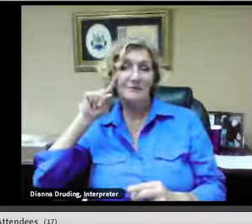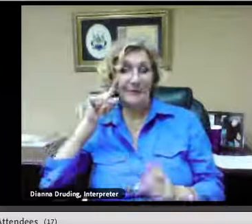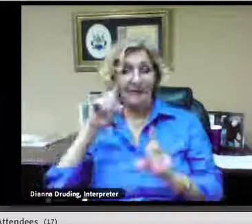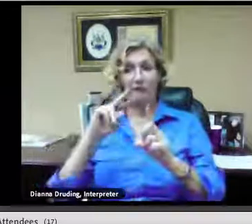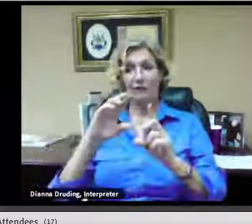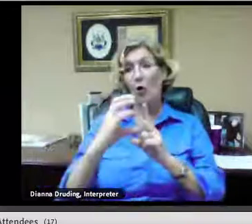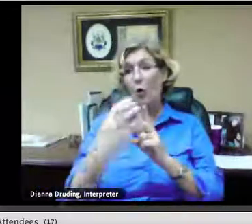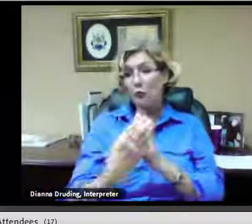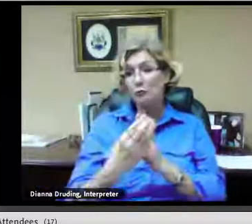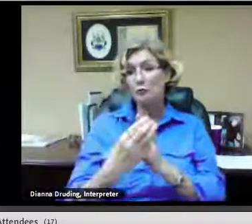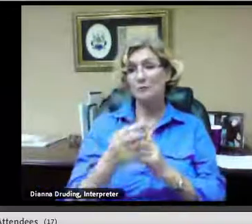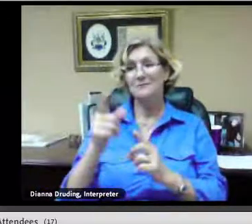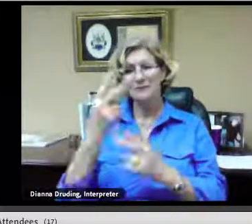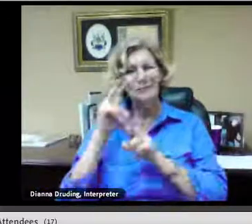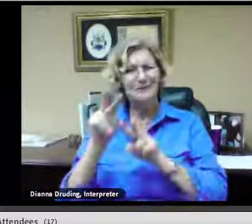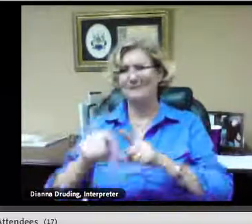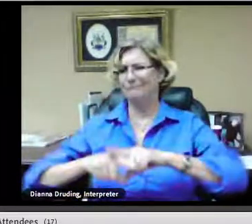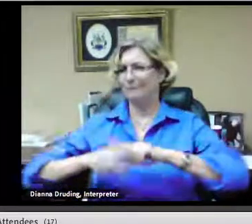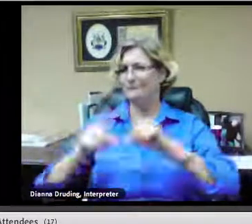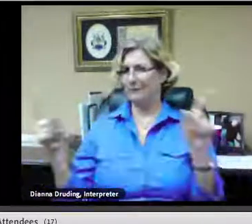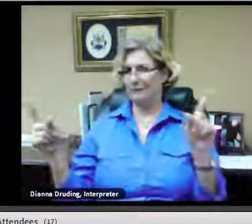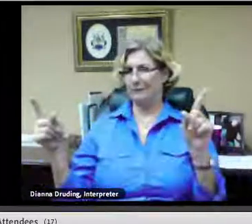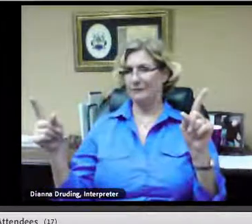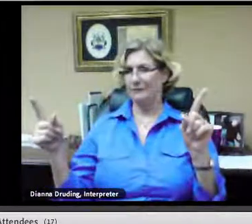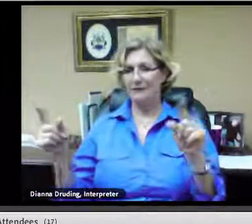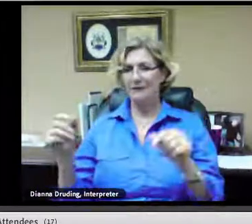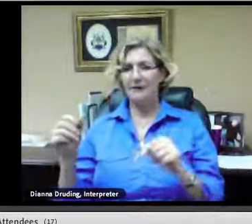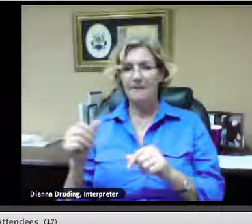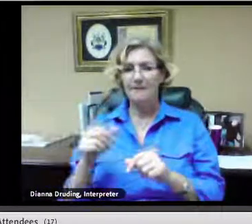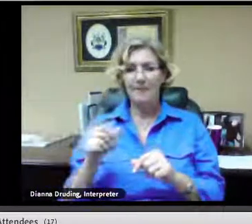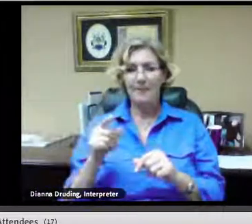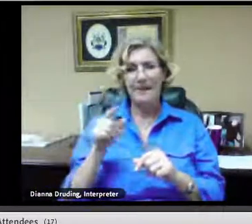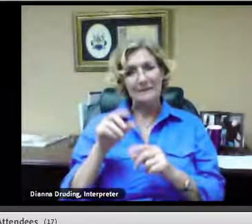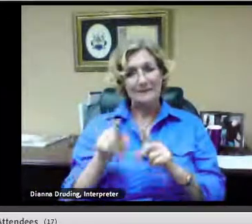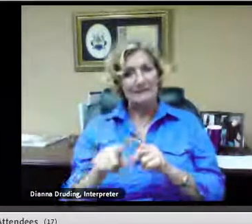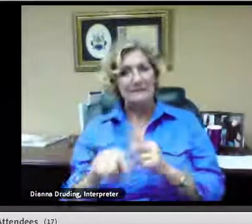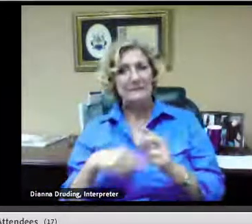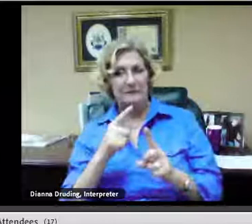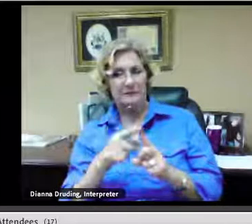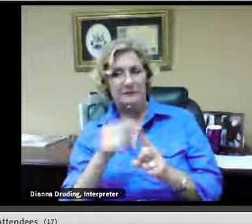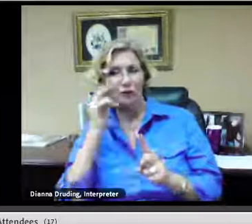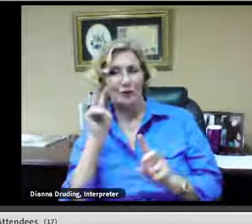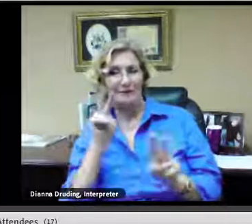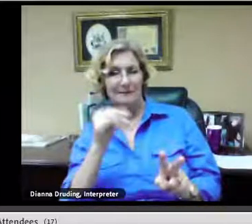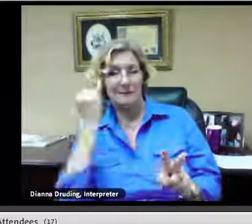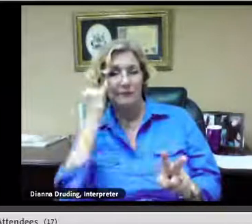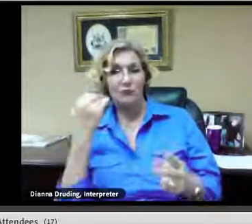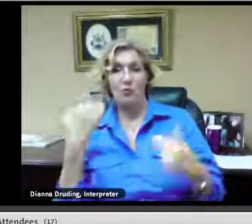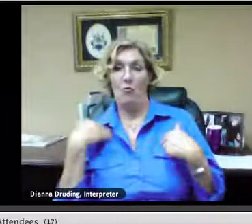than you're going to see if you have blind culture. Of course, you know, you have somebody like Helen Keller